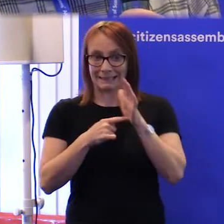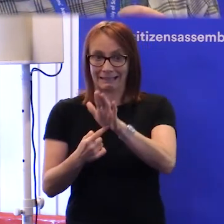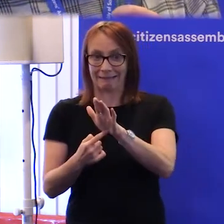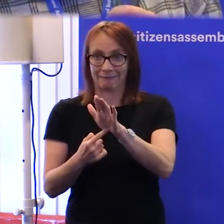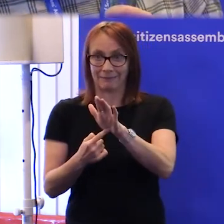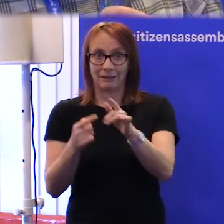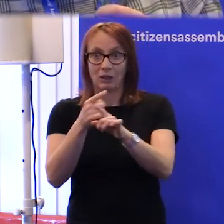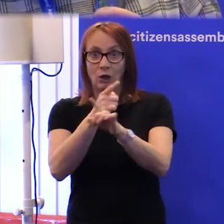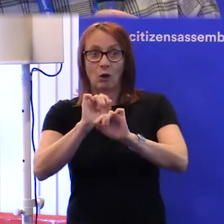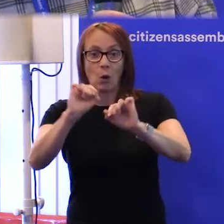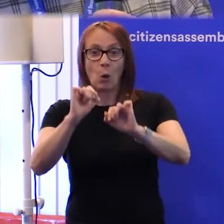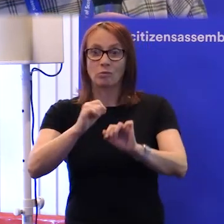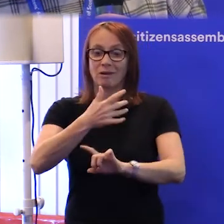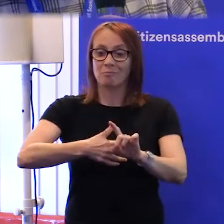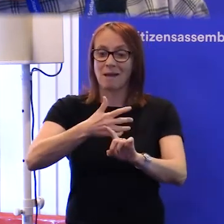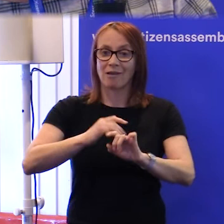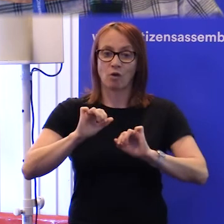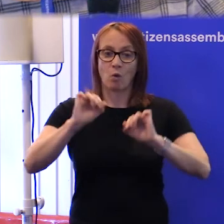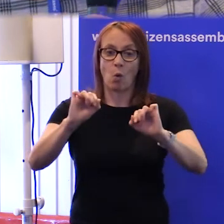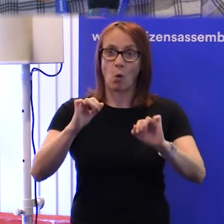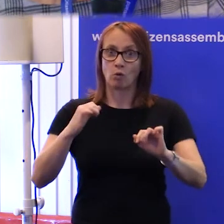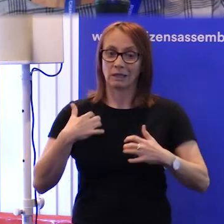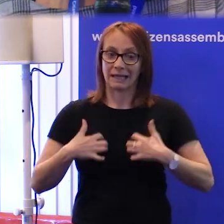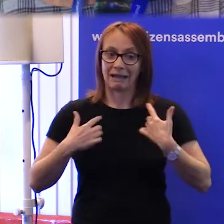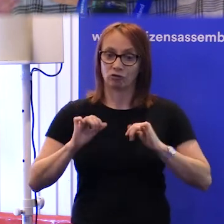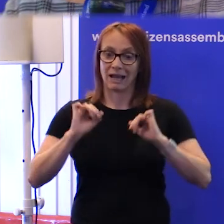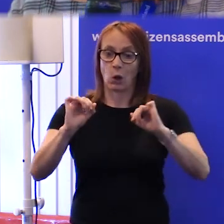things you're all reading news you're all seeing all sorts of stuff and over